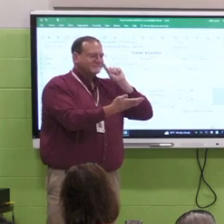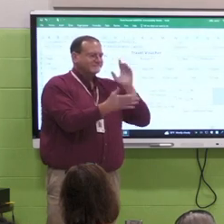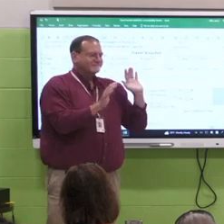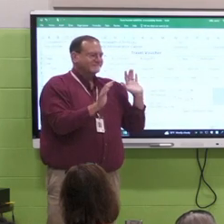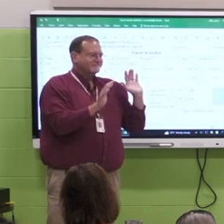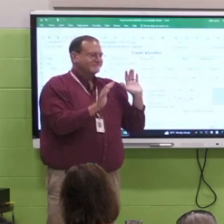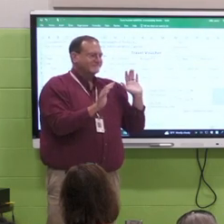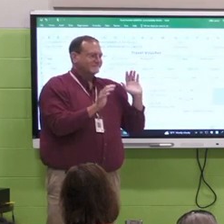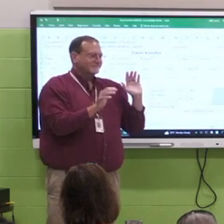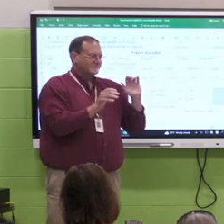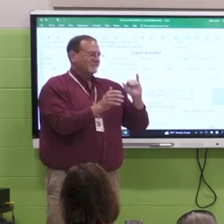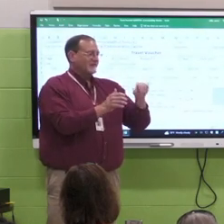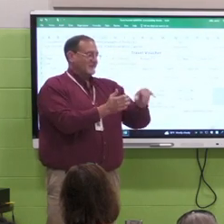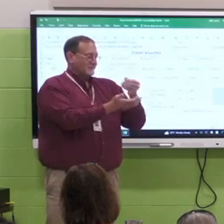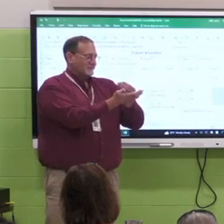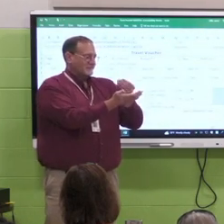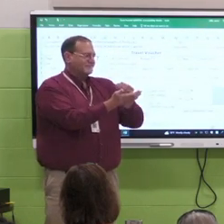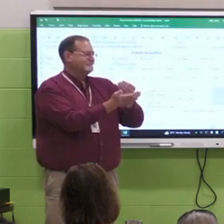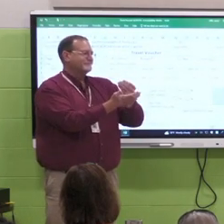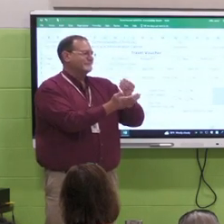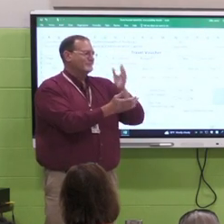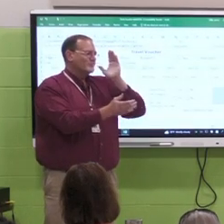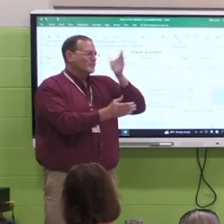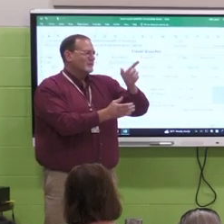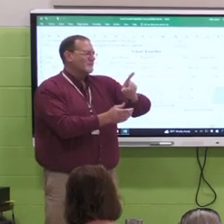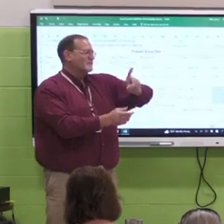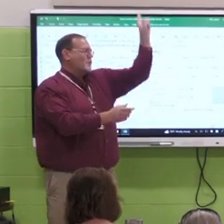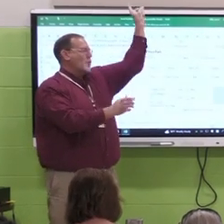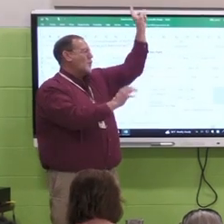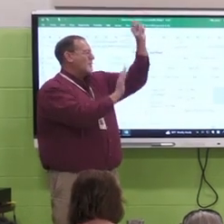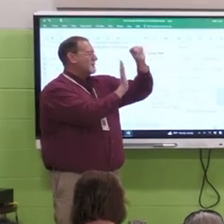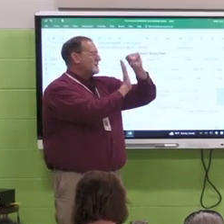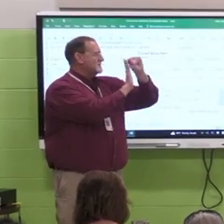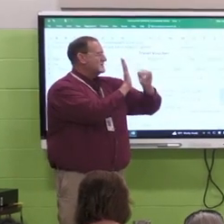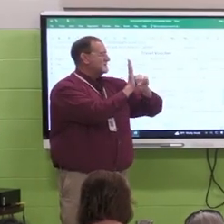that they had to write Kentucky if they just wrote wrote Kentucky school for the Deaf then that money